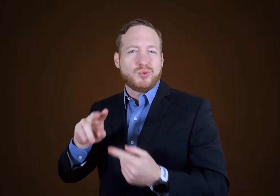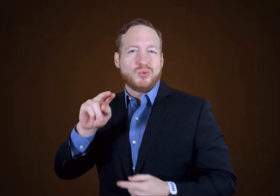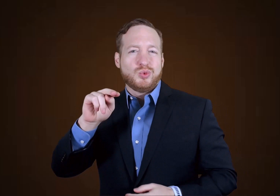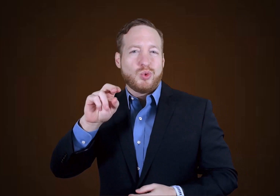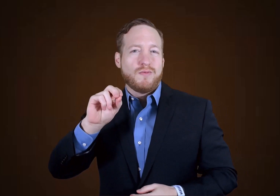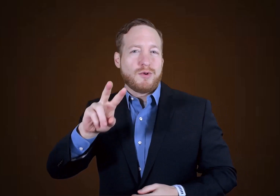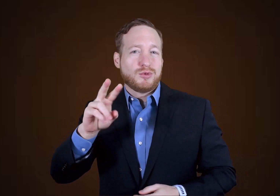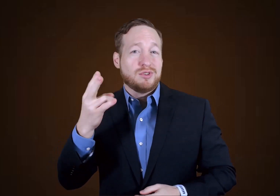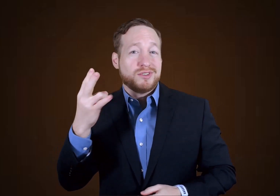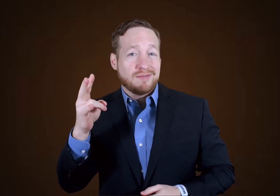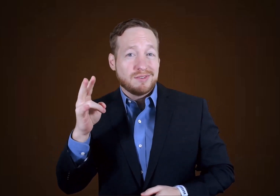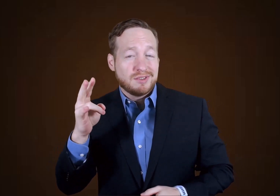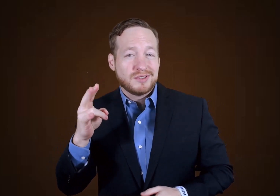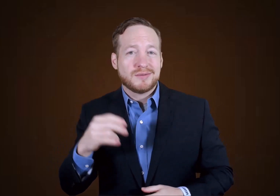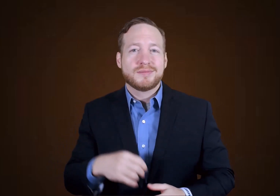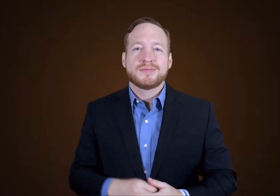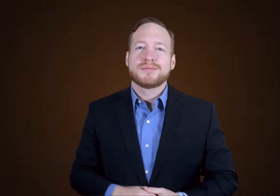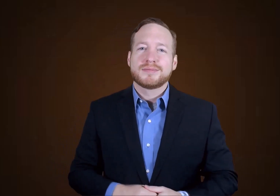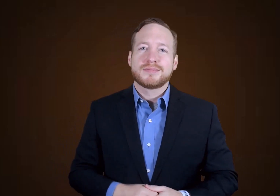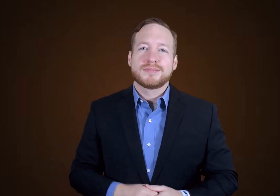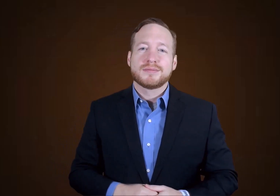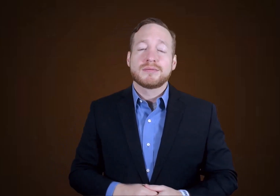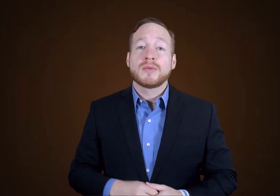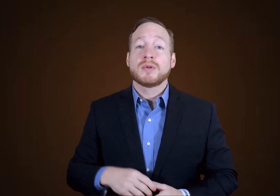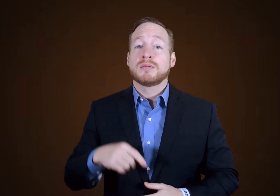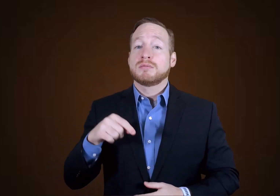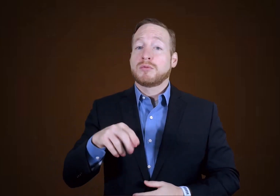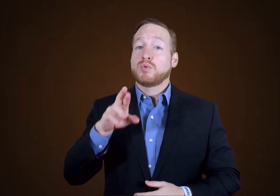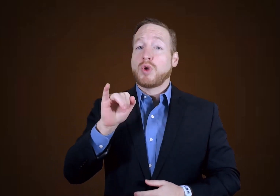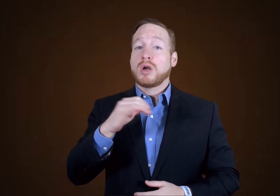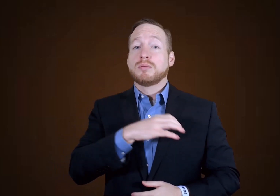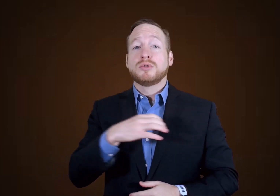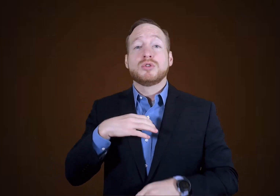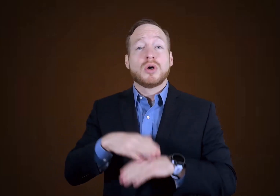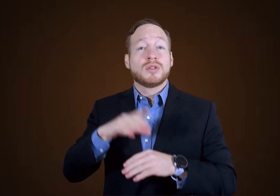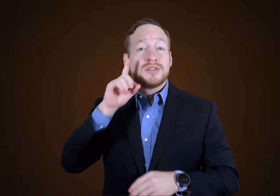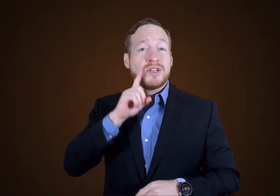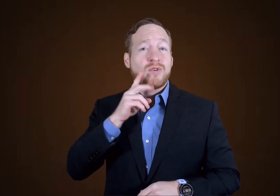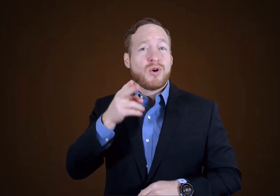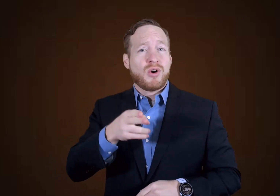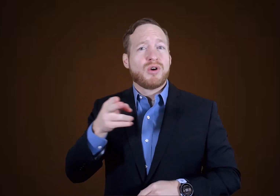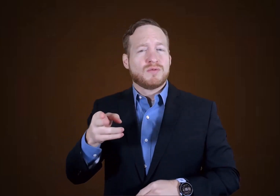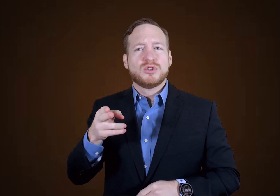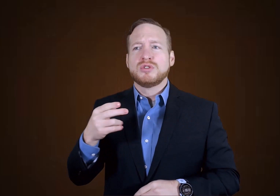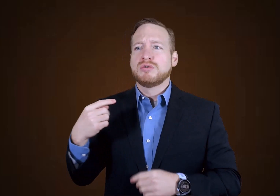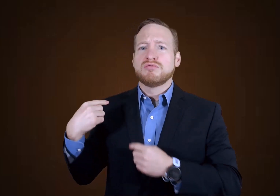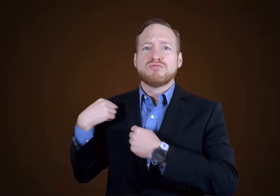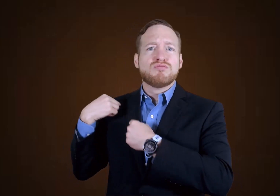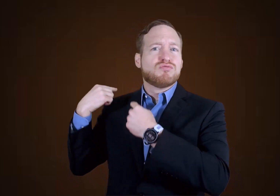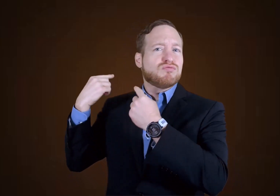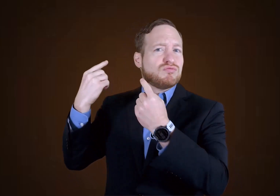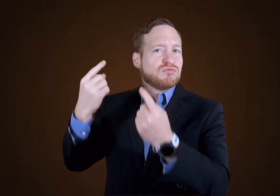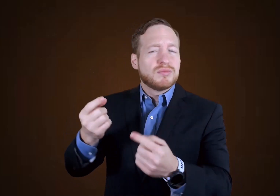our kickoff begins November 5th and will be concluding November 17th